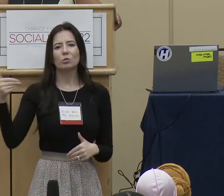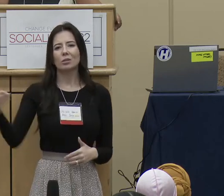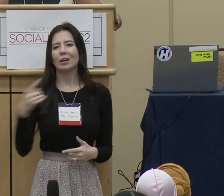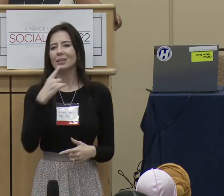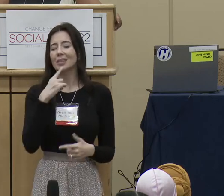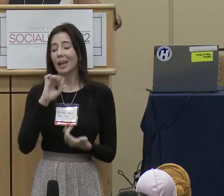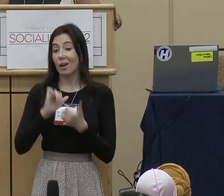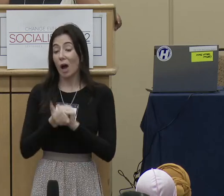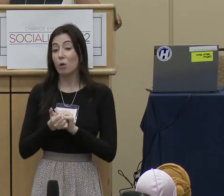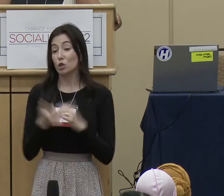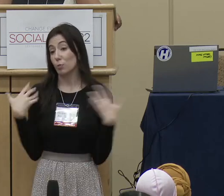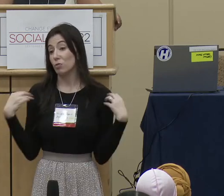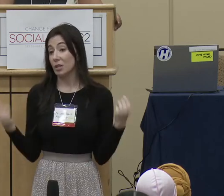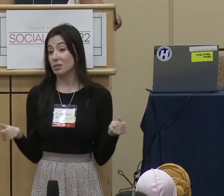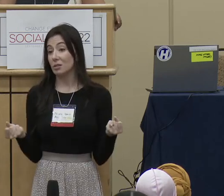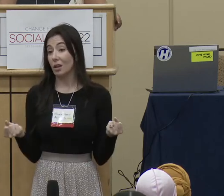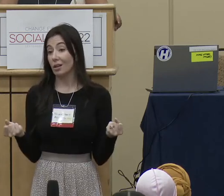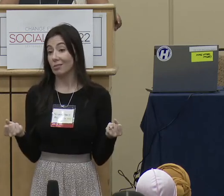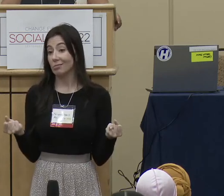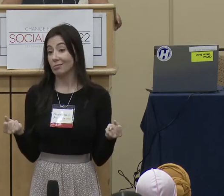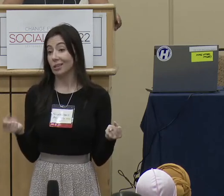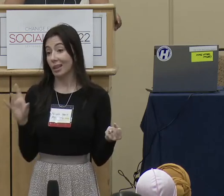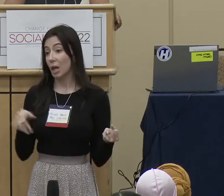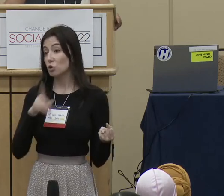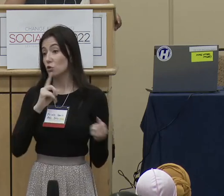it, and benefited from it. He goes on to say it should be